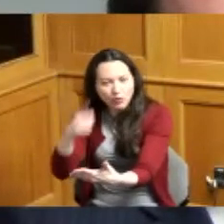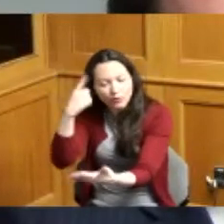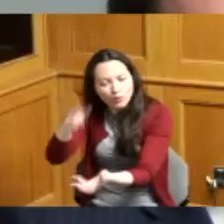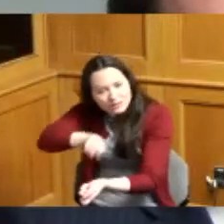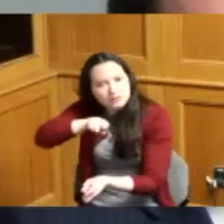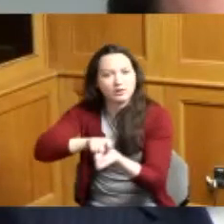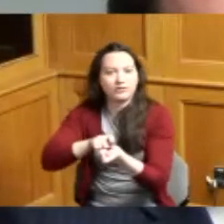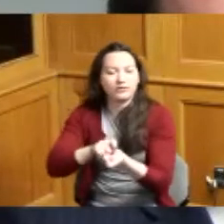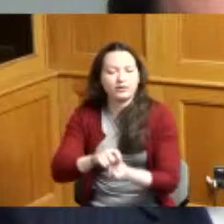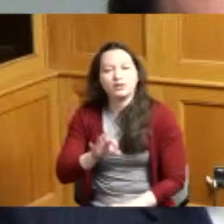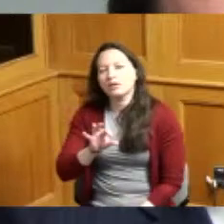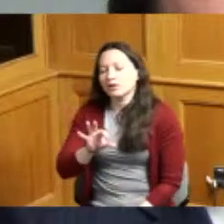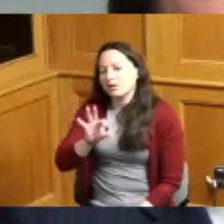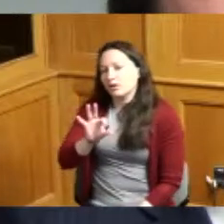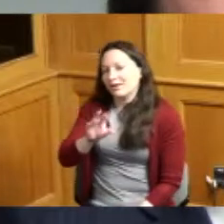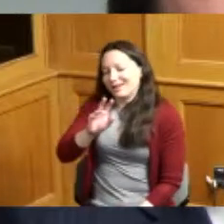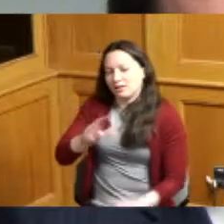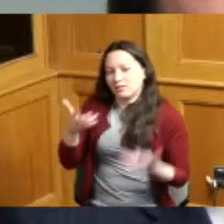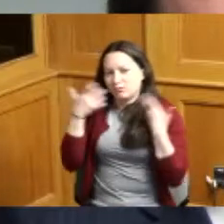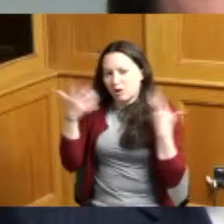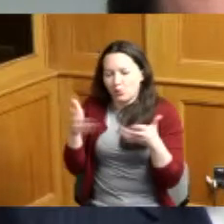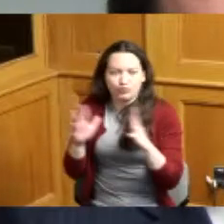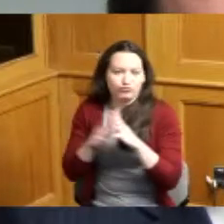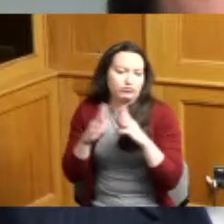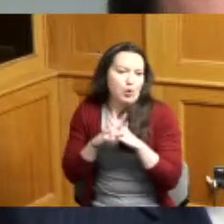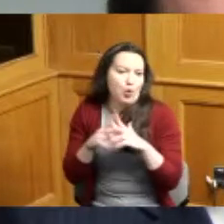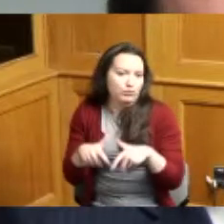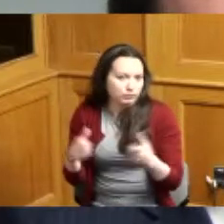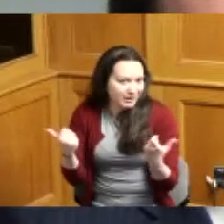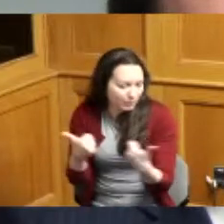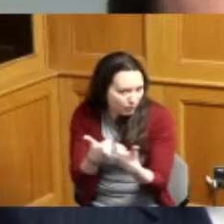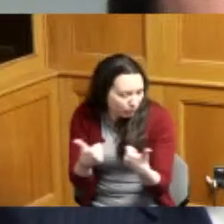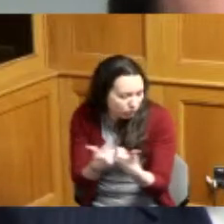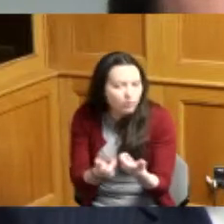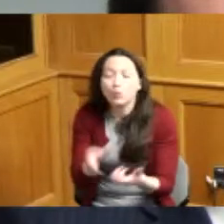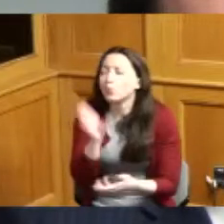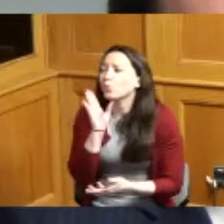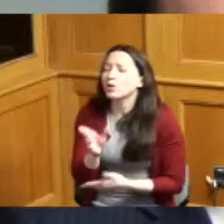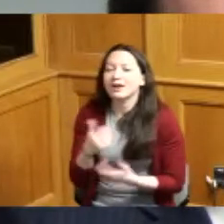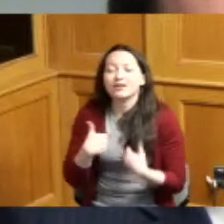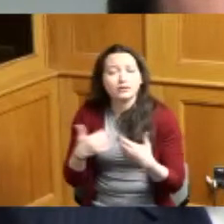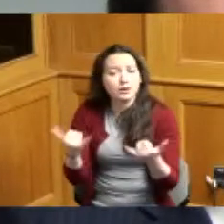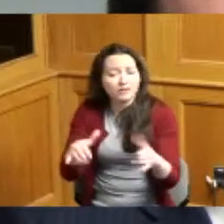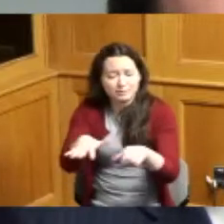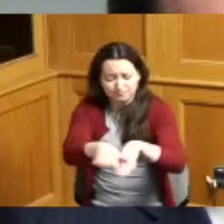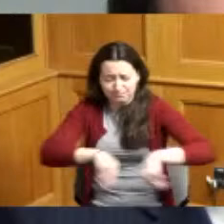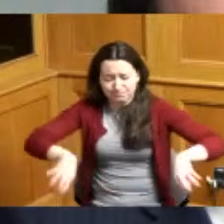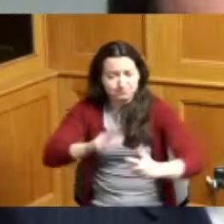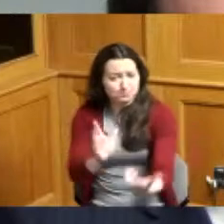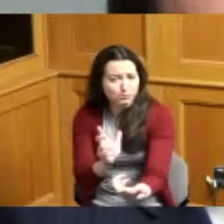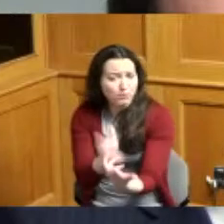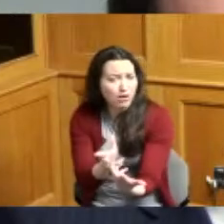for the NFL season so the the there would be a playing surface that would fit with uh within